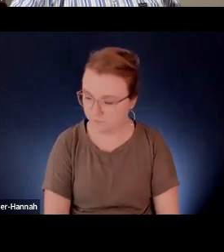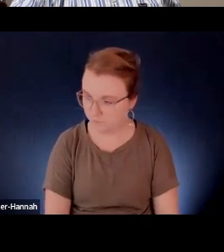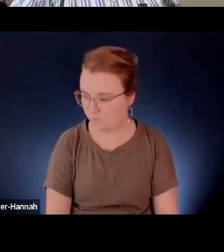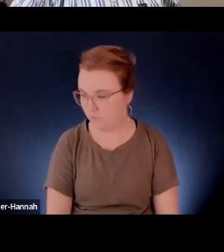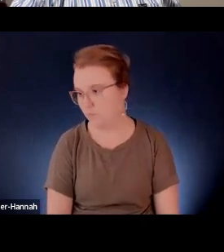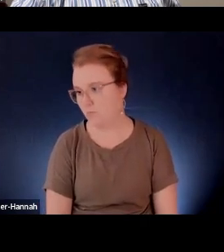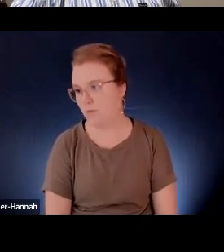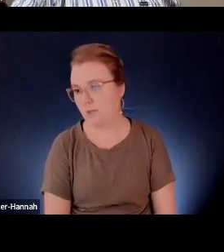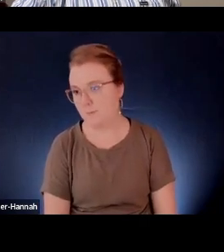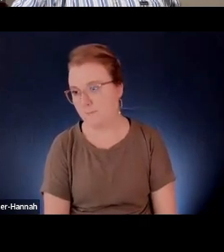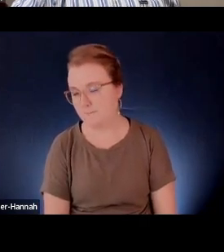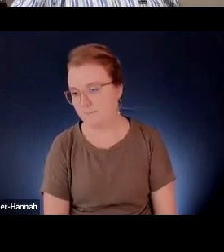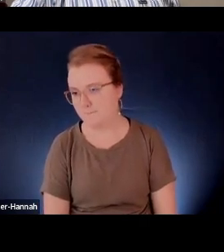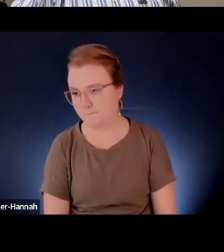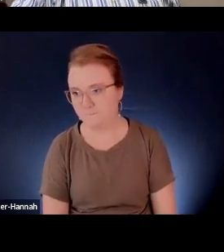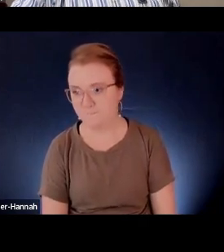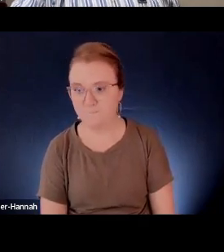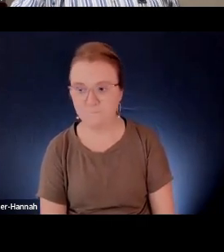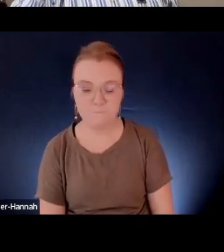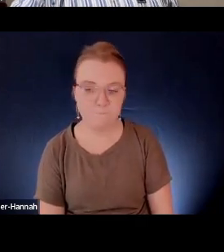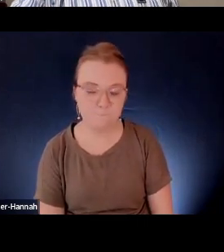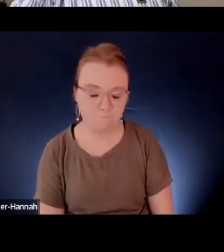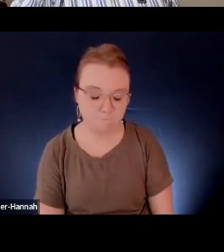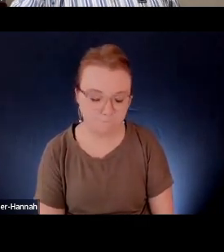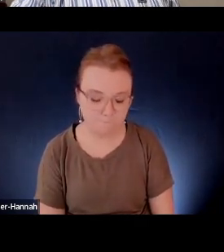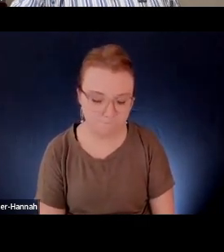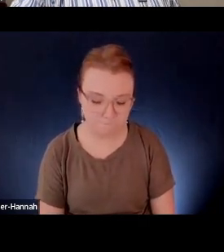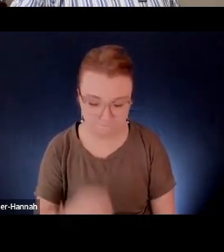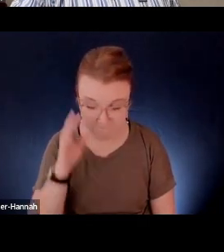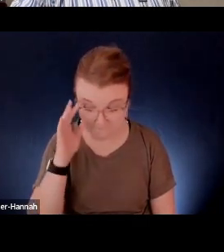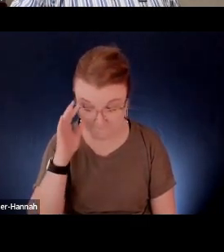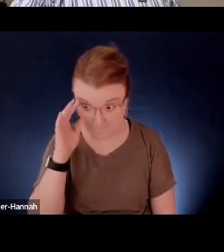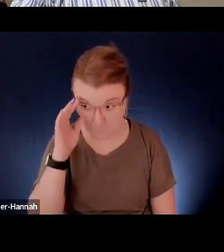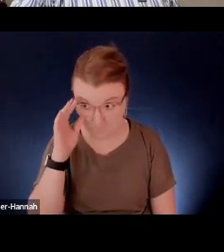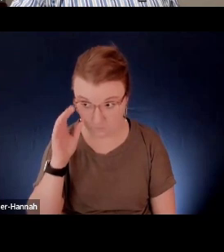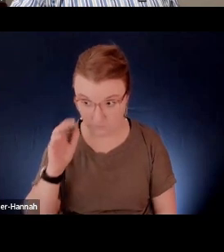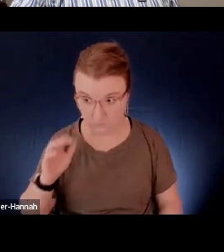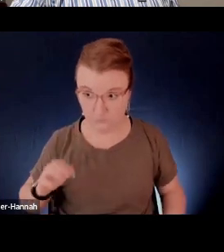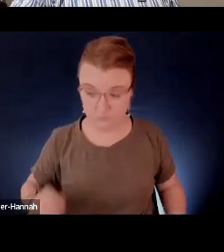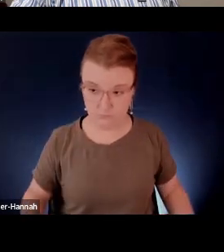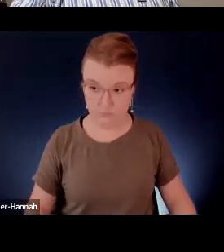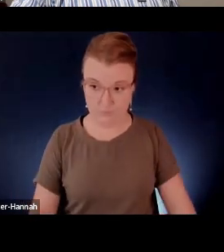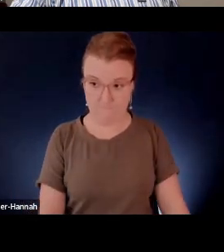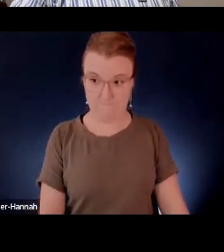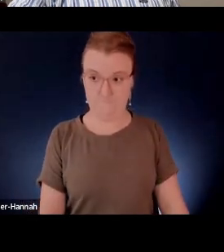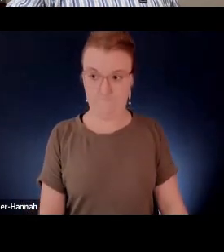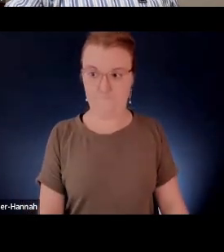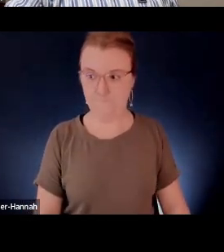In a circle following over somebody else. close with this thing. Close with the game too, huh?